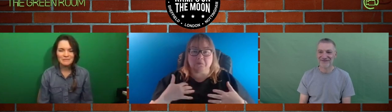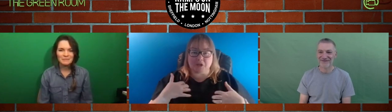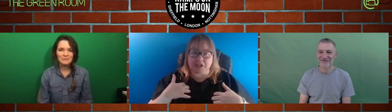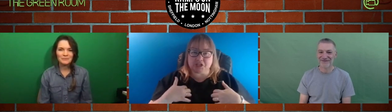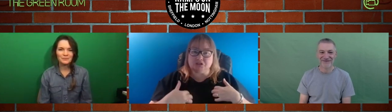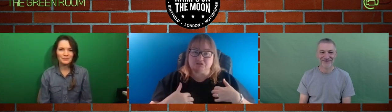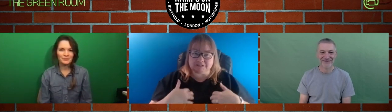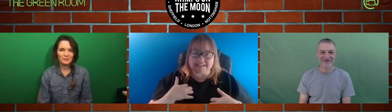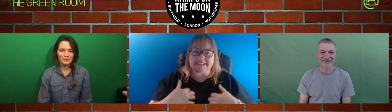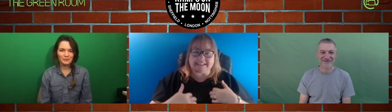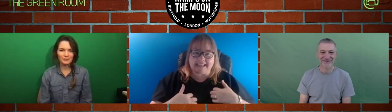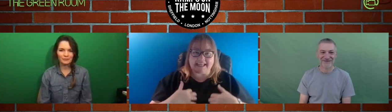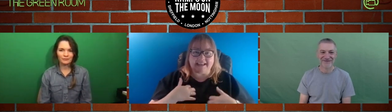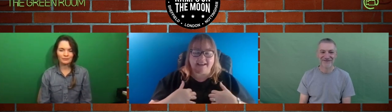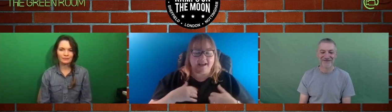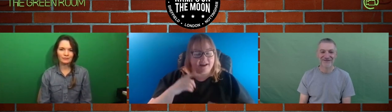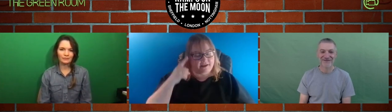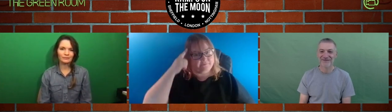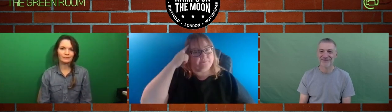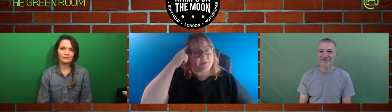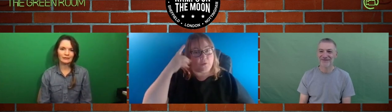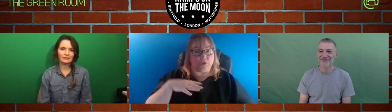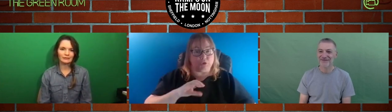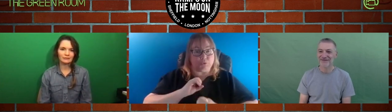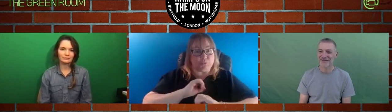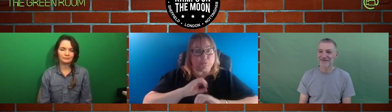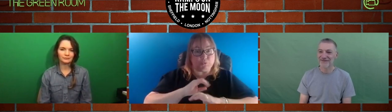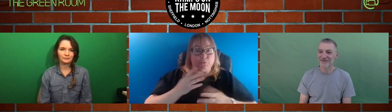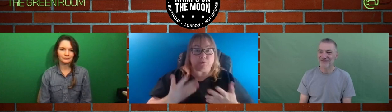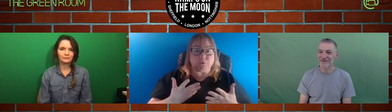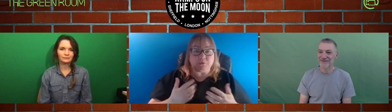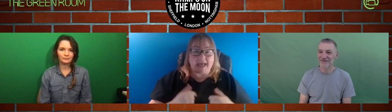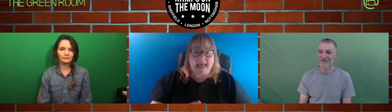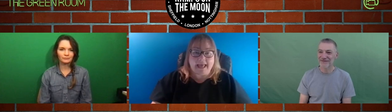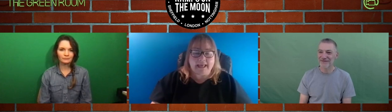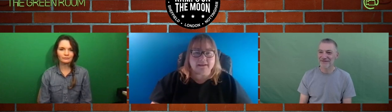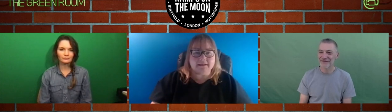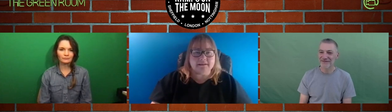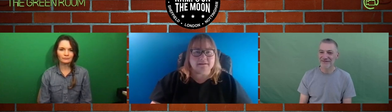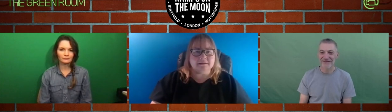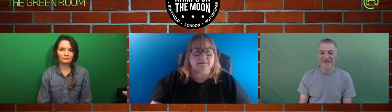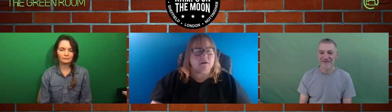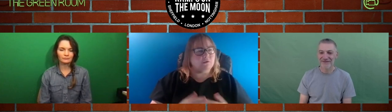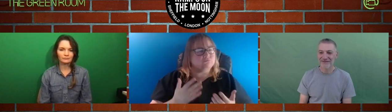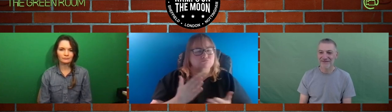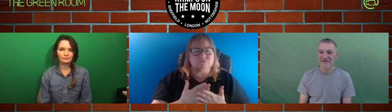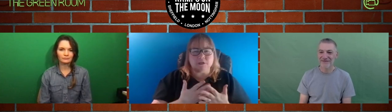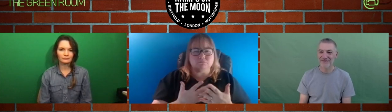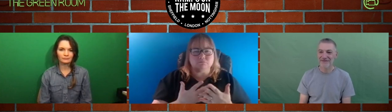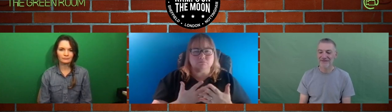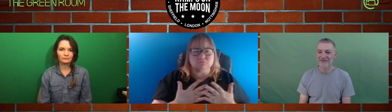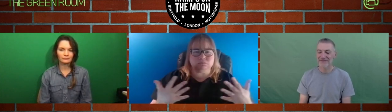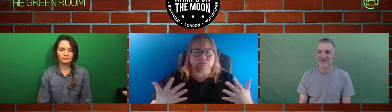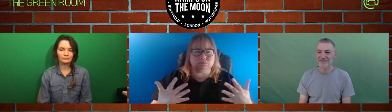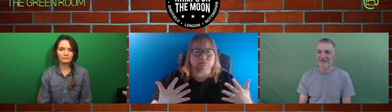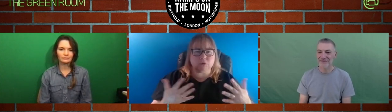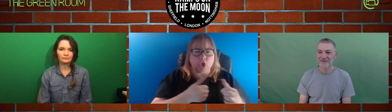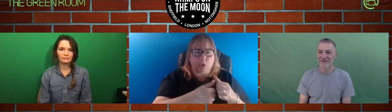that I wanted to say at some point today is that there are so many companies doing great work like